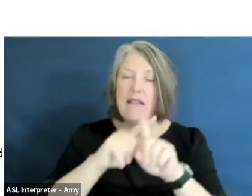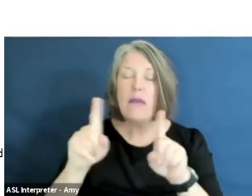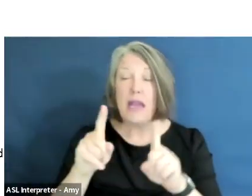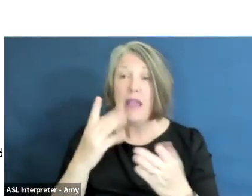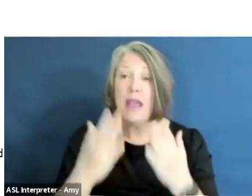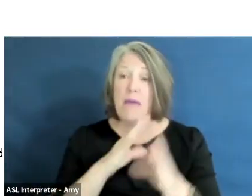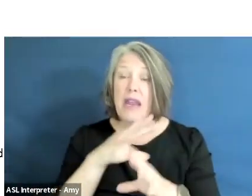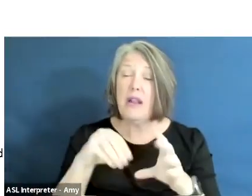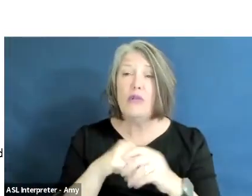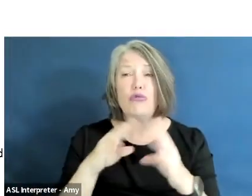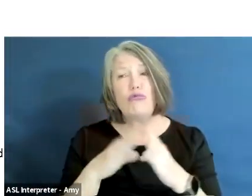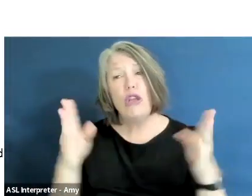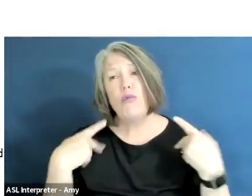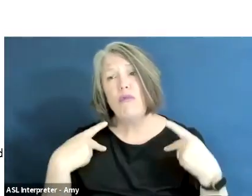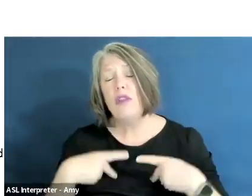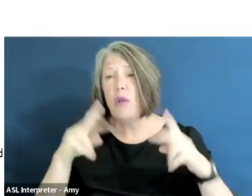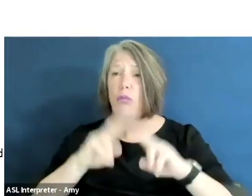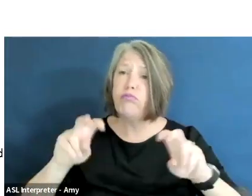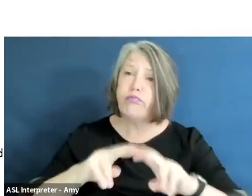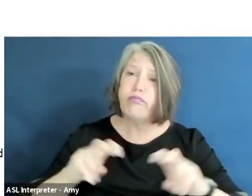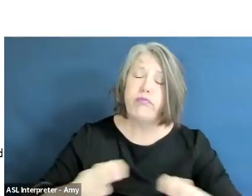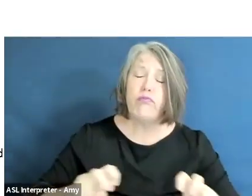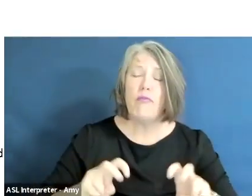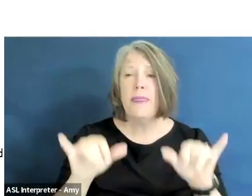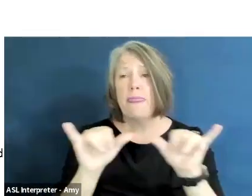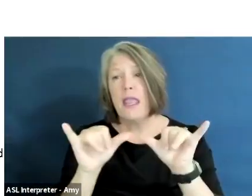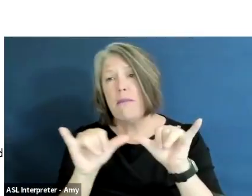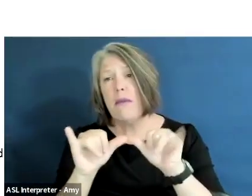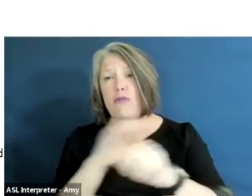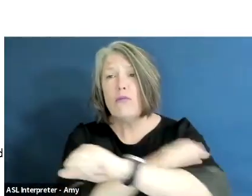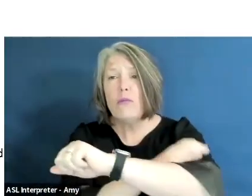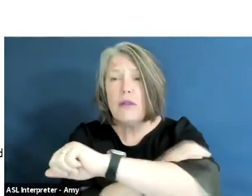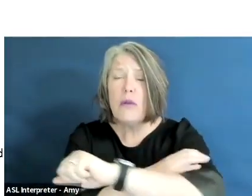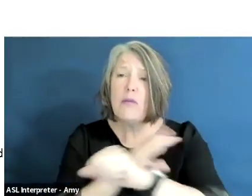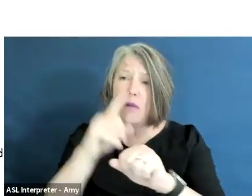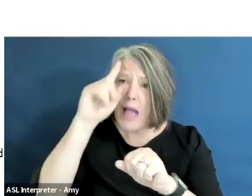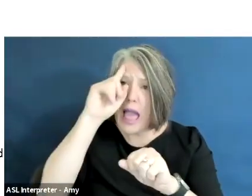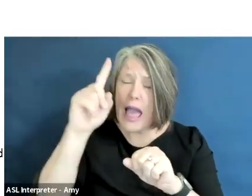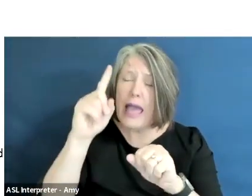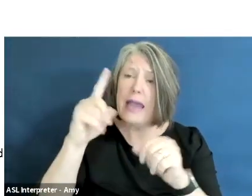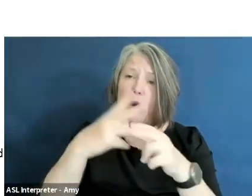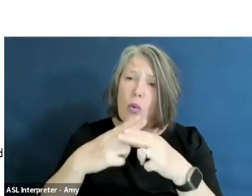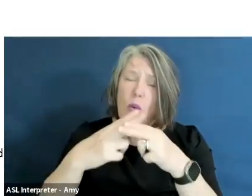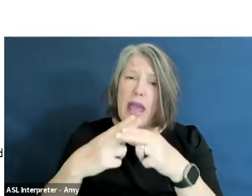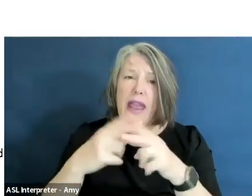a general physical exam, measuring blood pressure, height and weight, and testing for things like